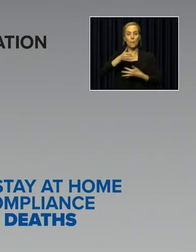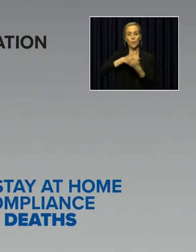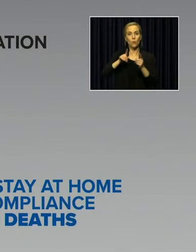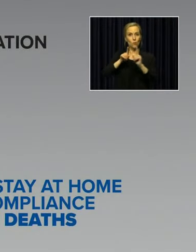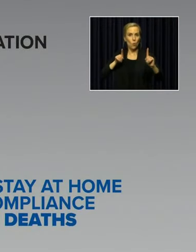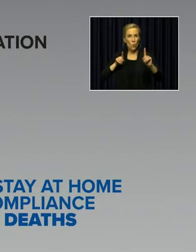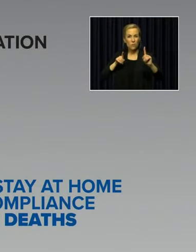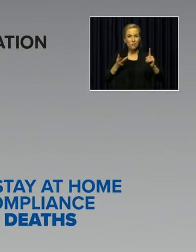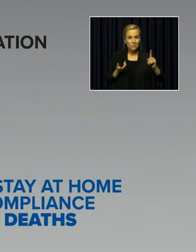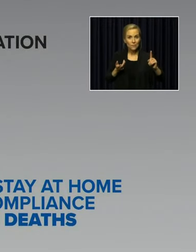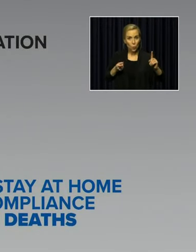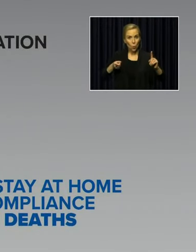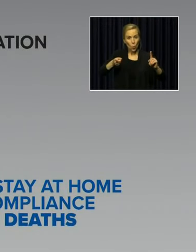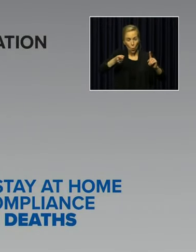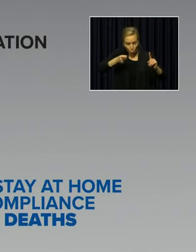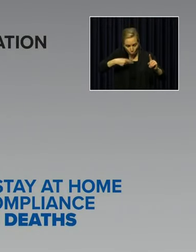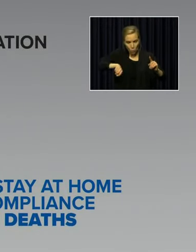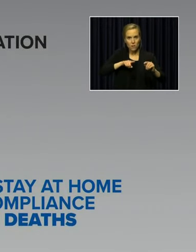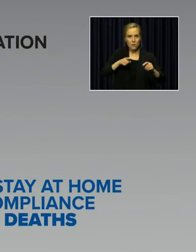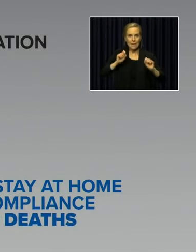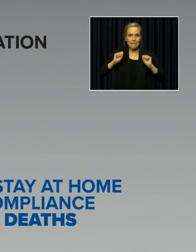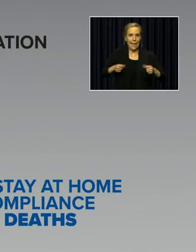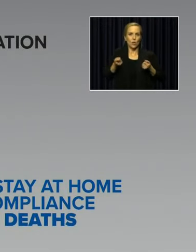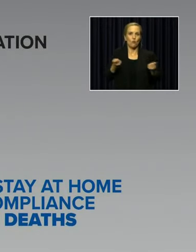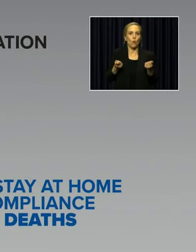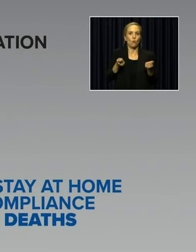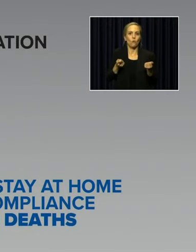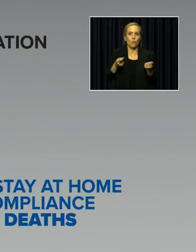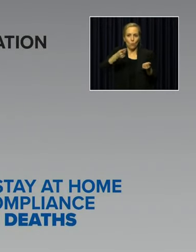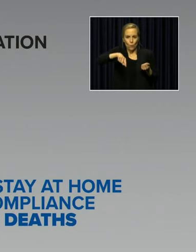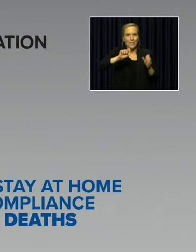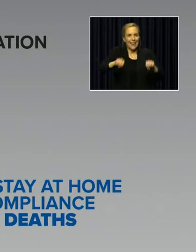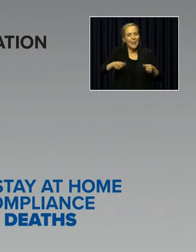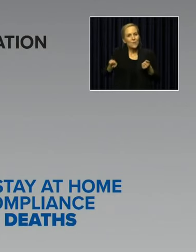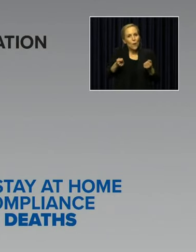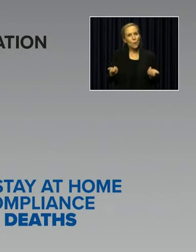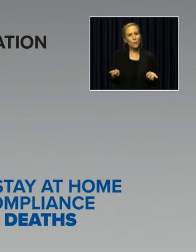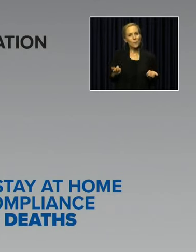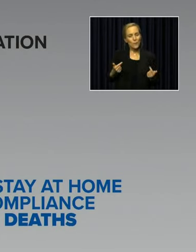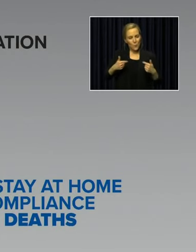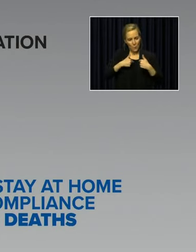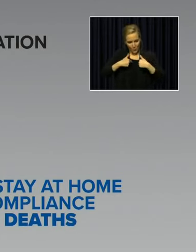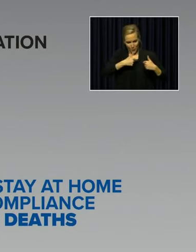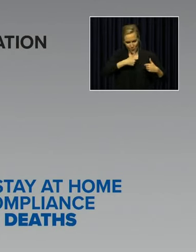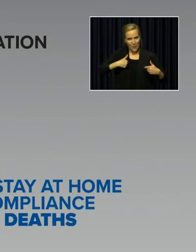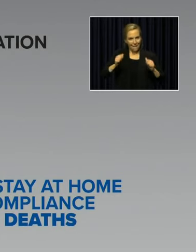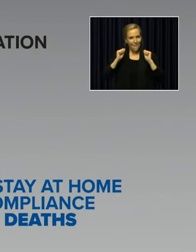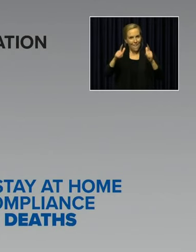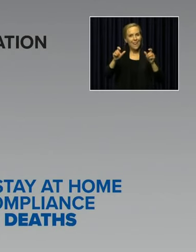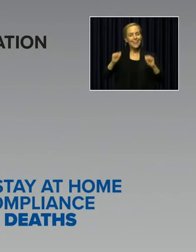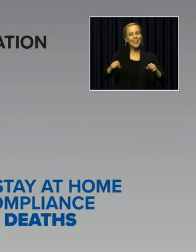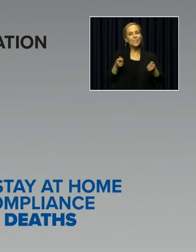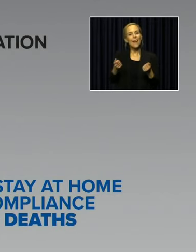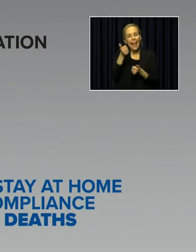SIGNIFICANTLY IN KENTUCKY. THAT SHOWS WE HAVE TAKEN AGGRESSIVE ACTION. THAT SHOWS THAT WE ARE MAKING AN IMPACT.